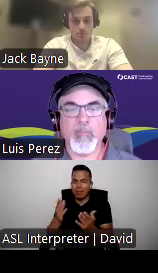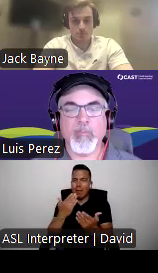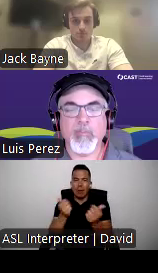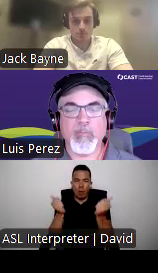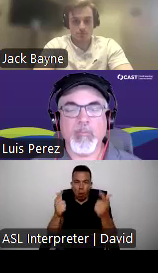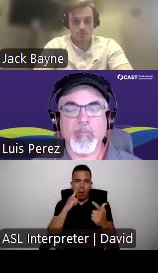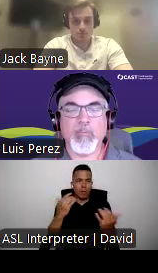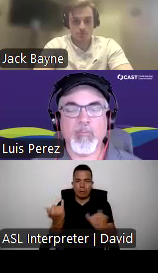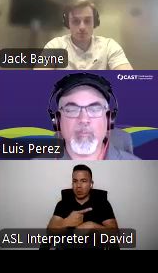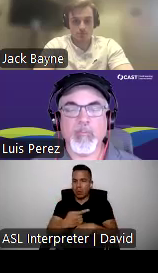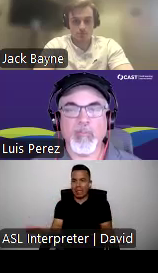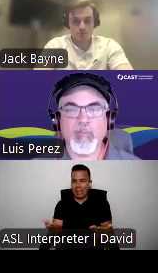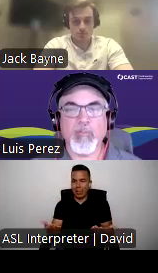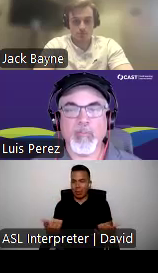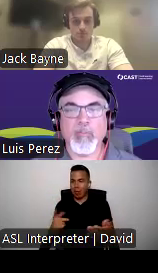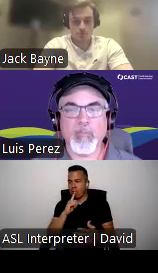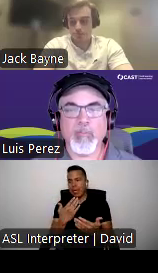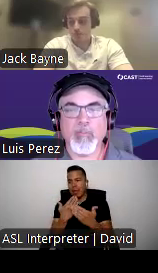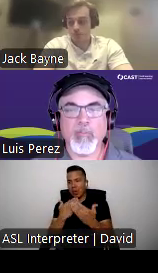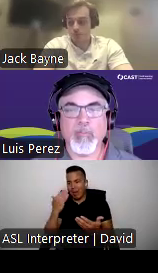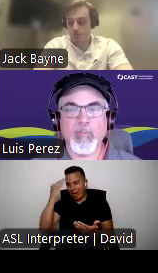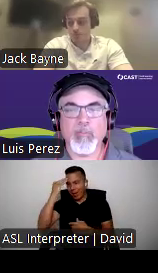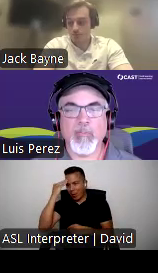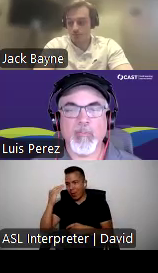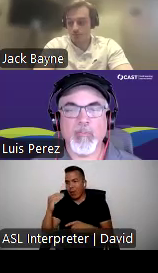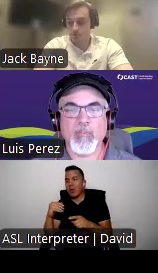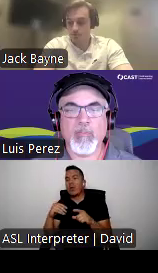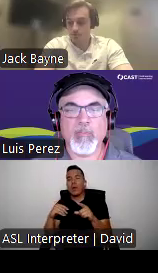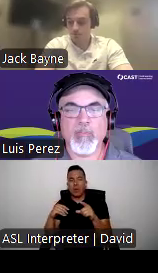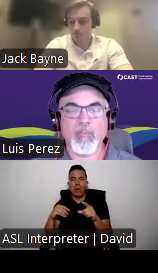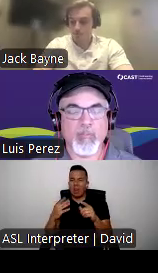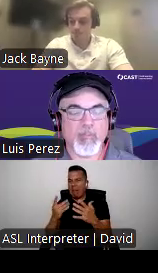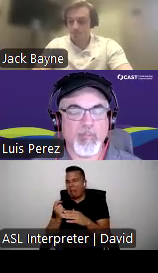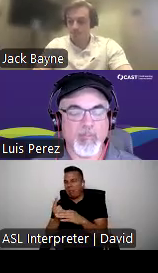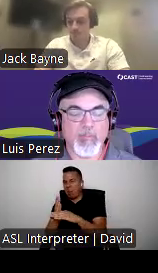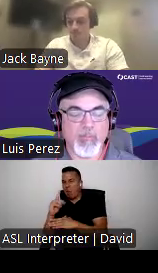appreciate it. I know we're running a little bit over an hour, but I really appreciate everyone's